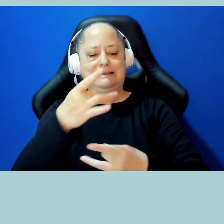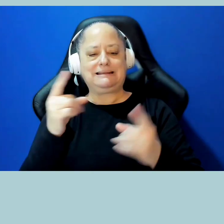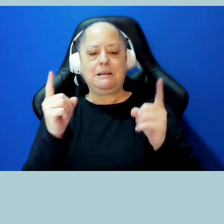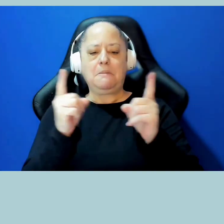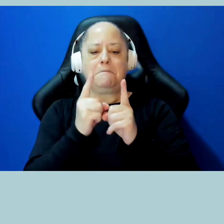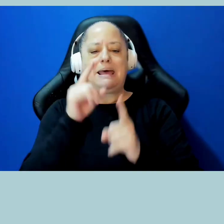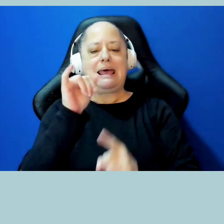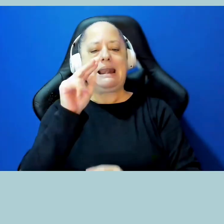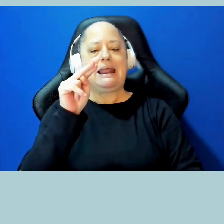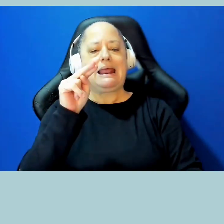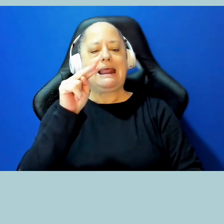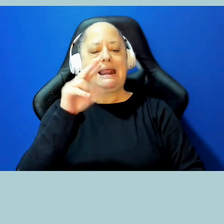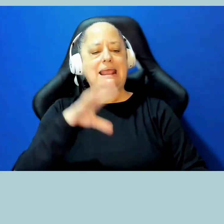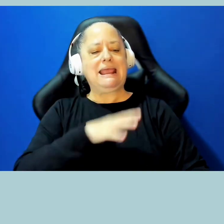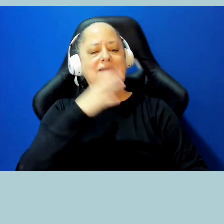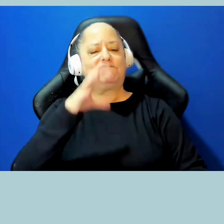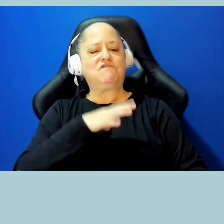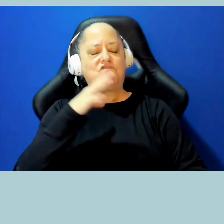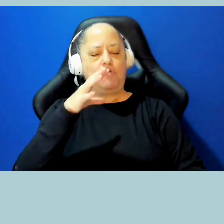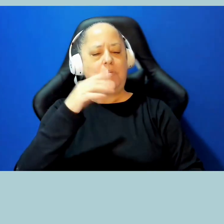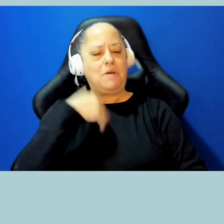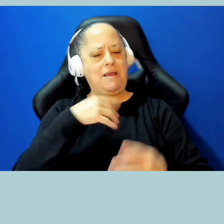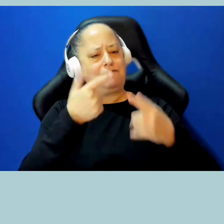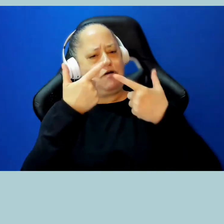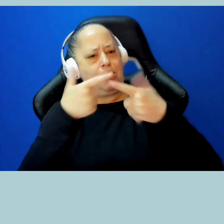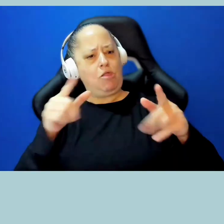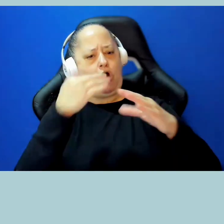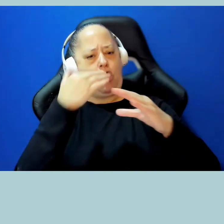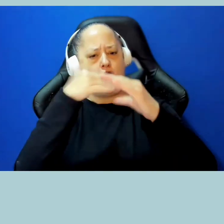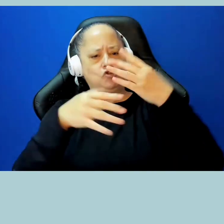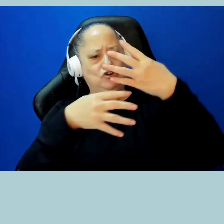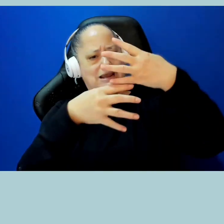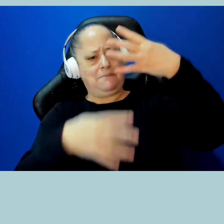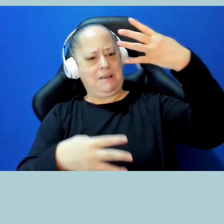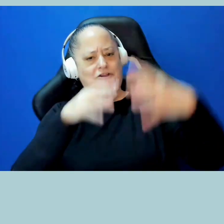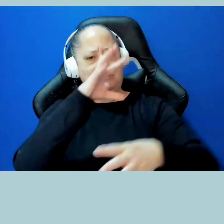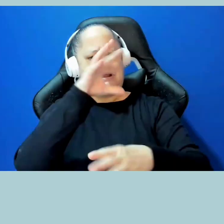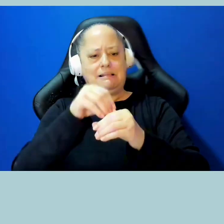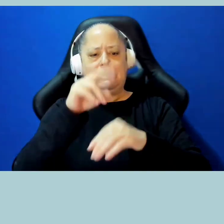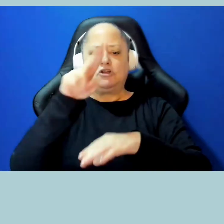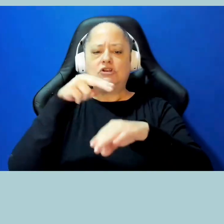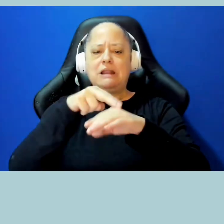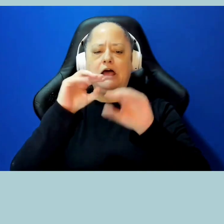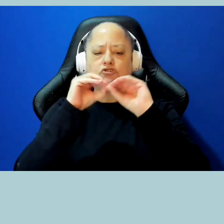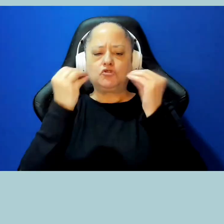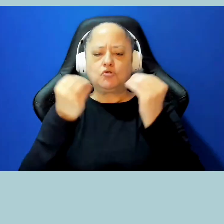So we have a very large email list that includes, you know, national organizations all the way down to individual